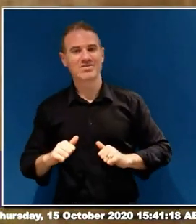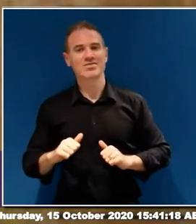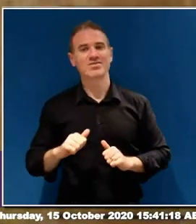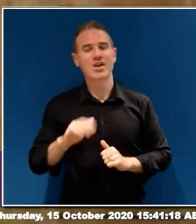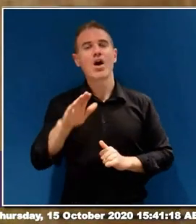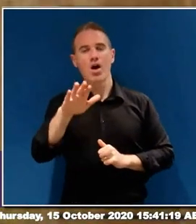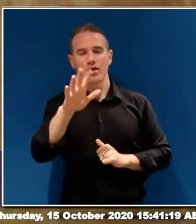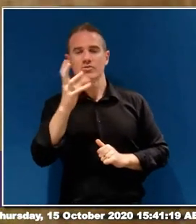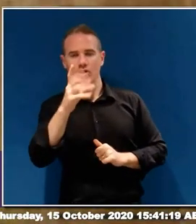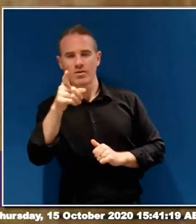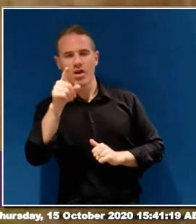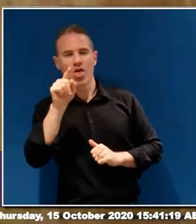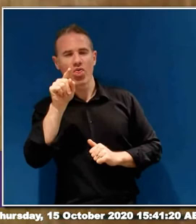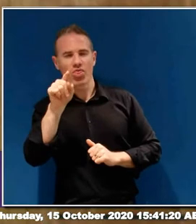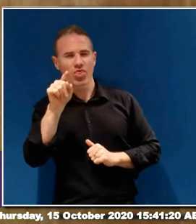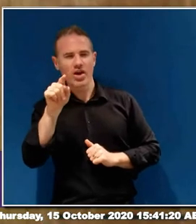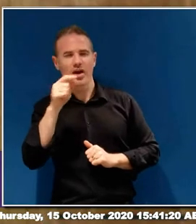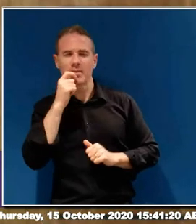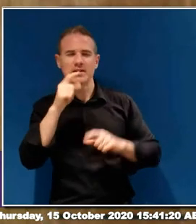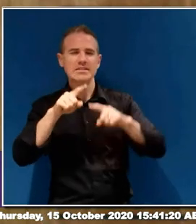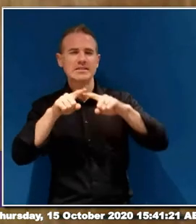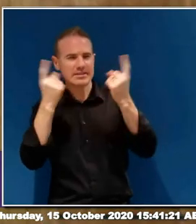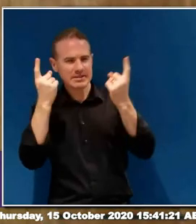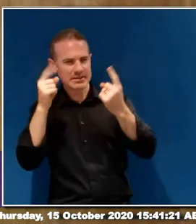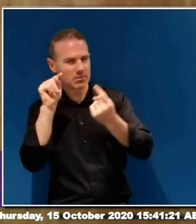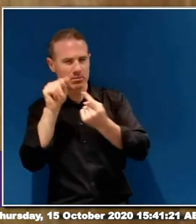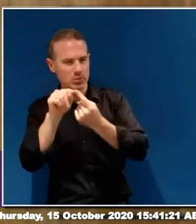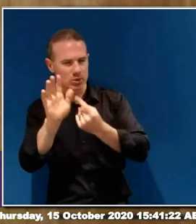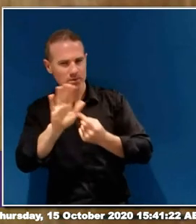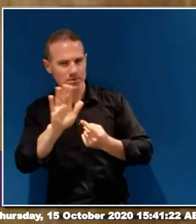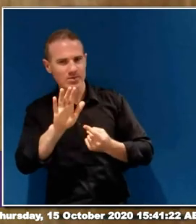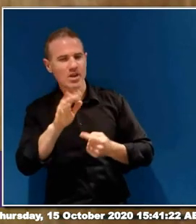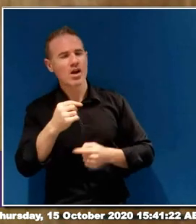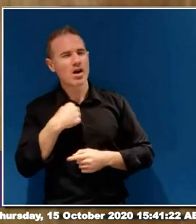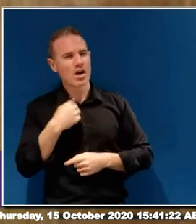I'm just trying to ascertain whether there is empirical evidence in Australia